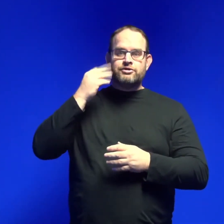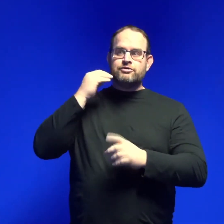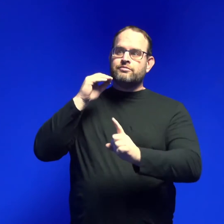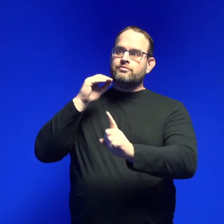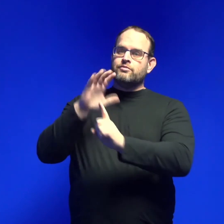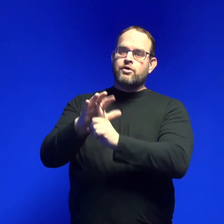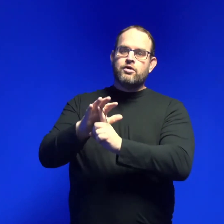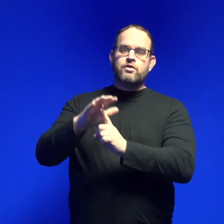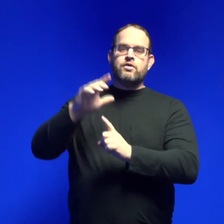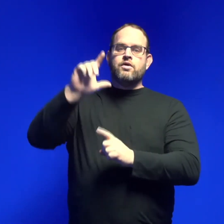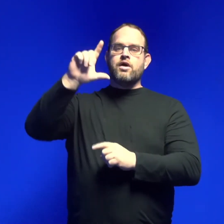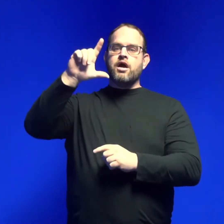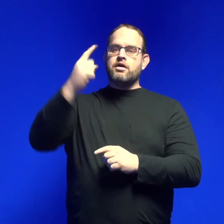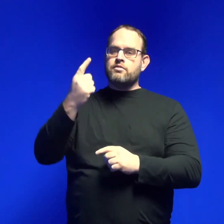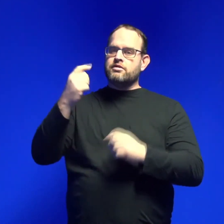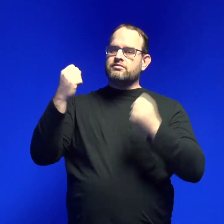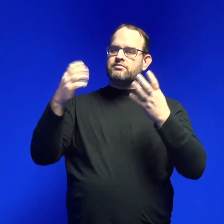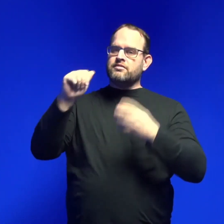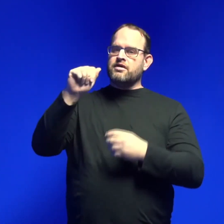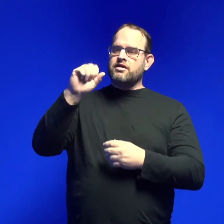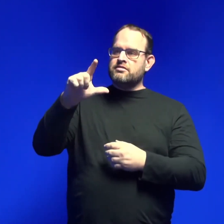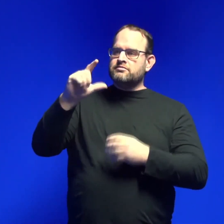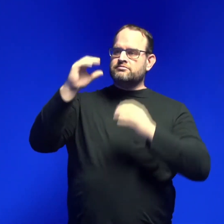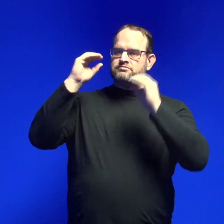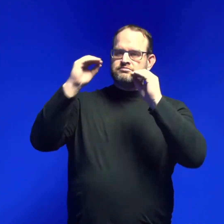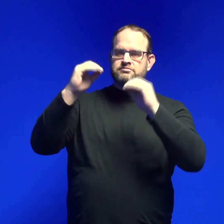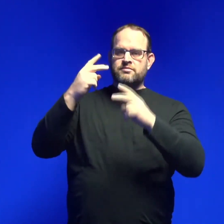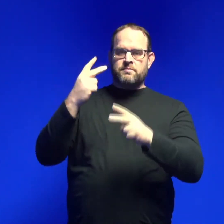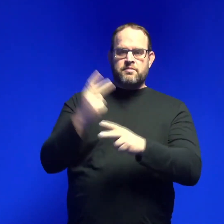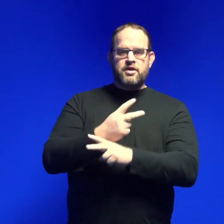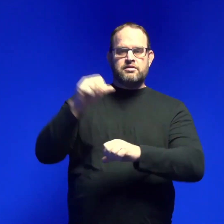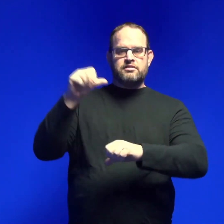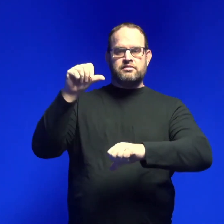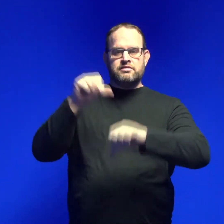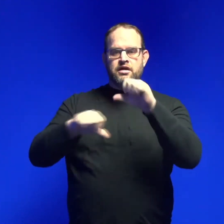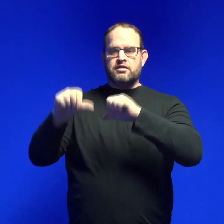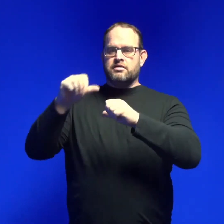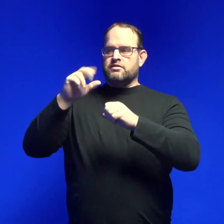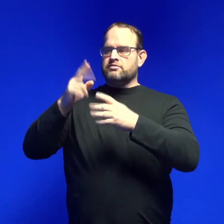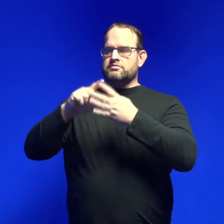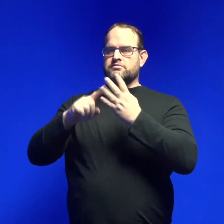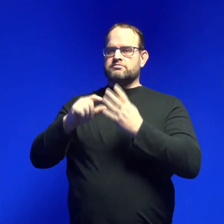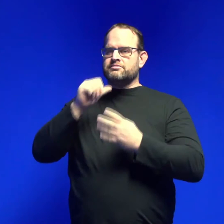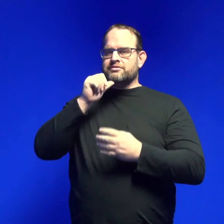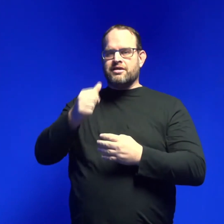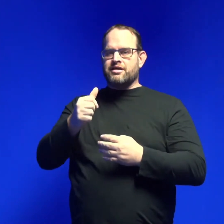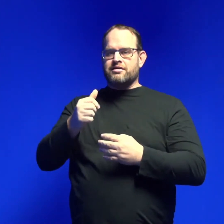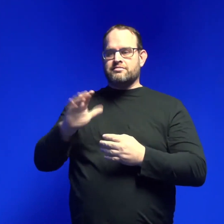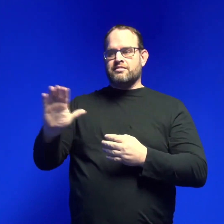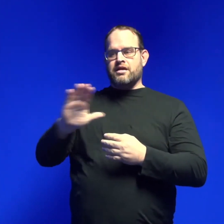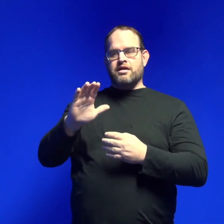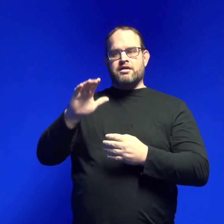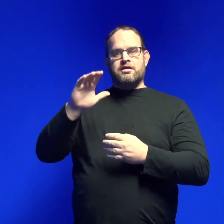This also means these children are not getting academic information directly from their teachers through their dominant language, or L1 as we call it in the field.